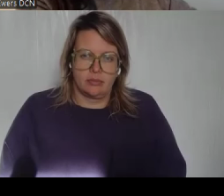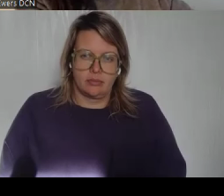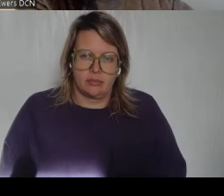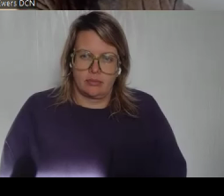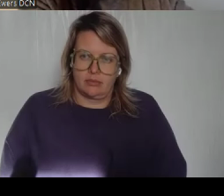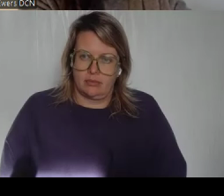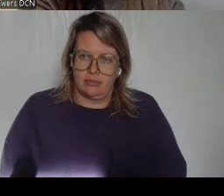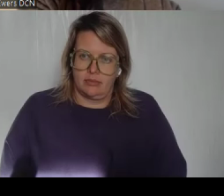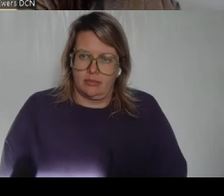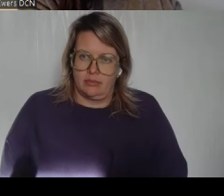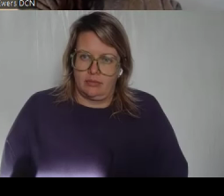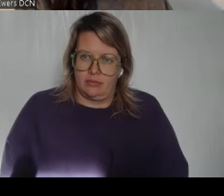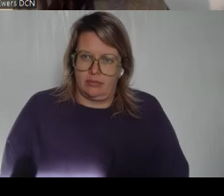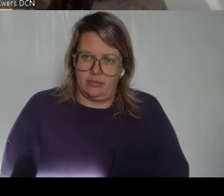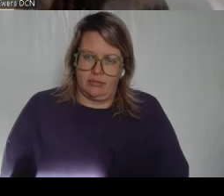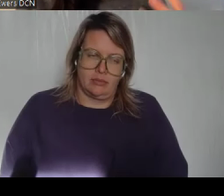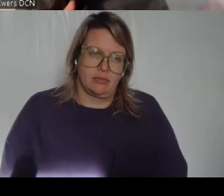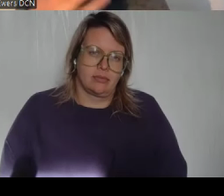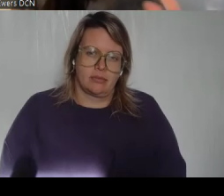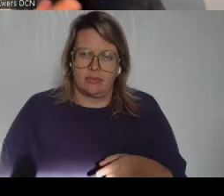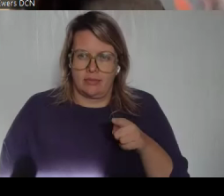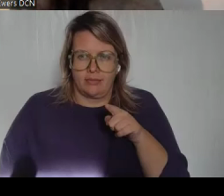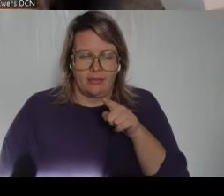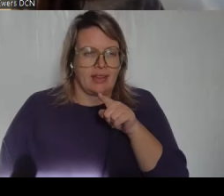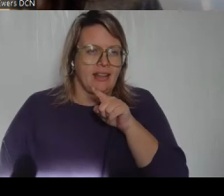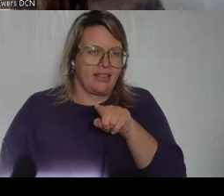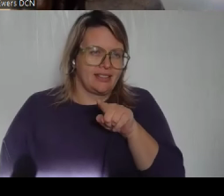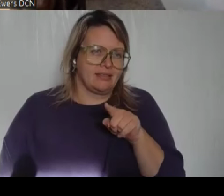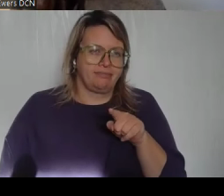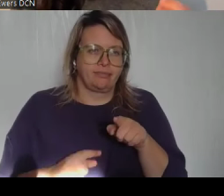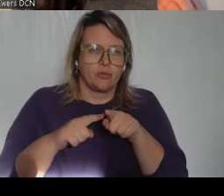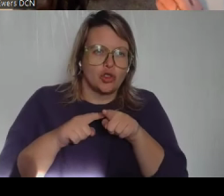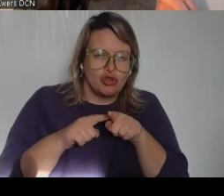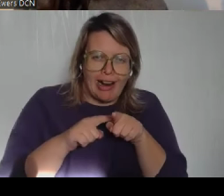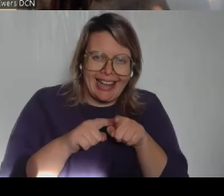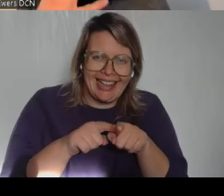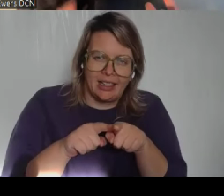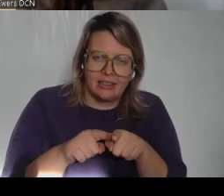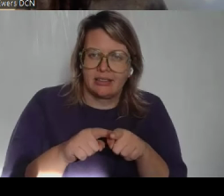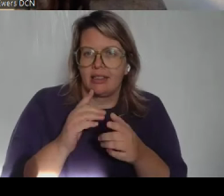We talked about tracking and making it all come together and working out